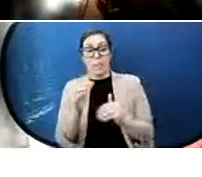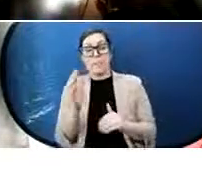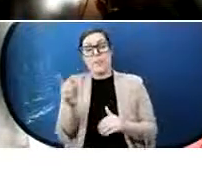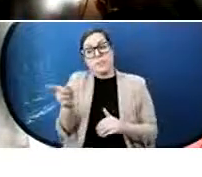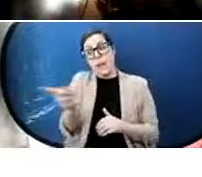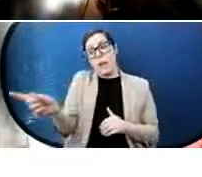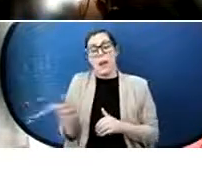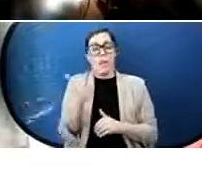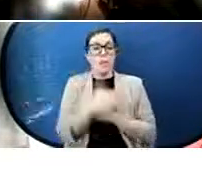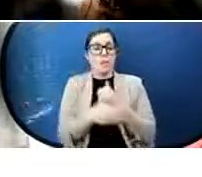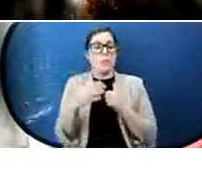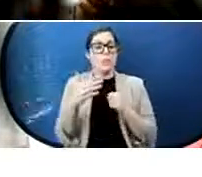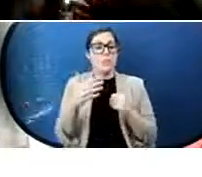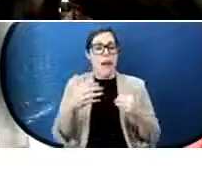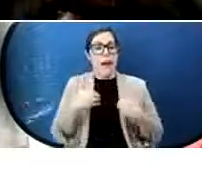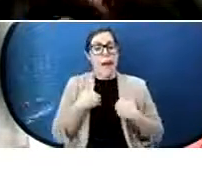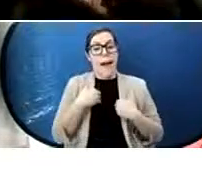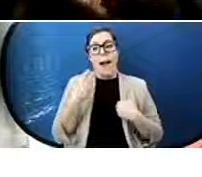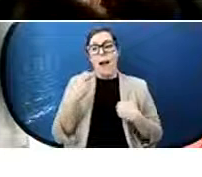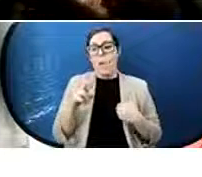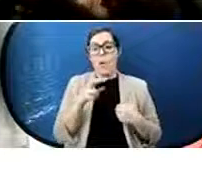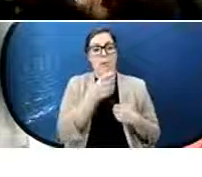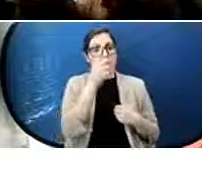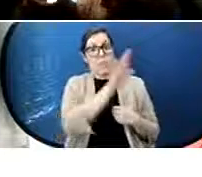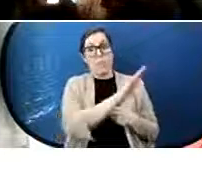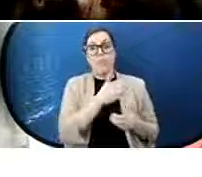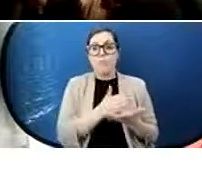that they can get an idea of both what are their rights, what can they expect and what can they